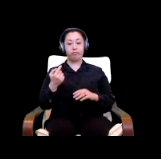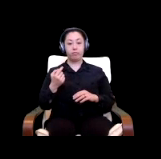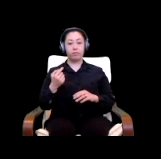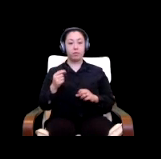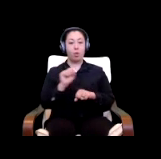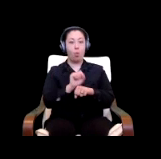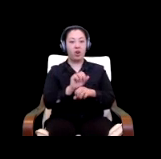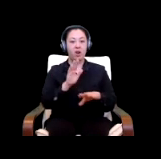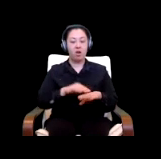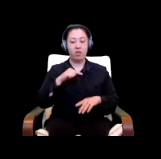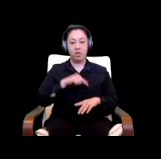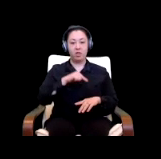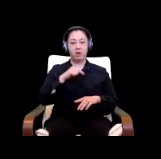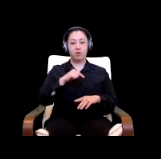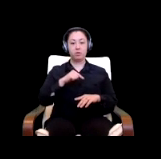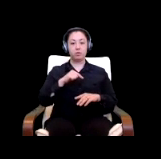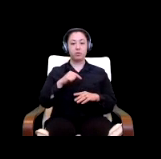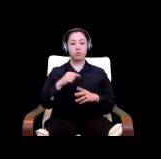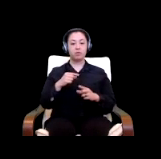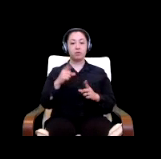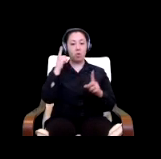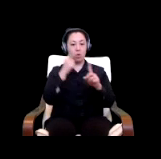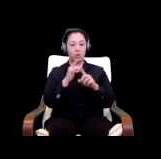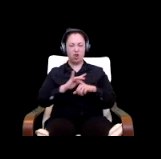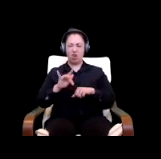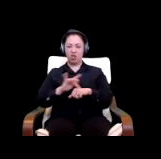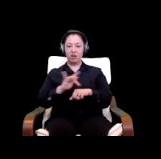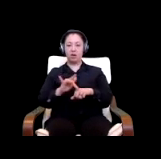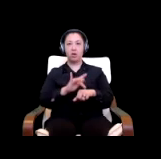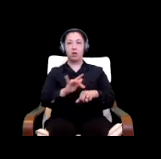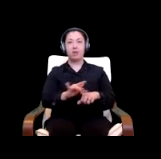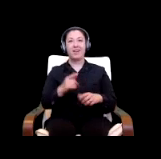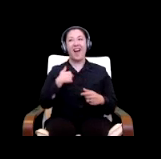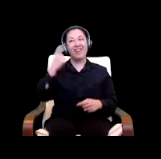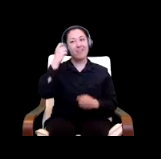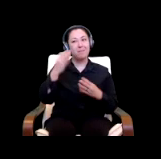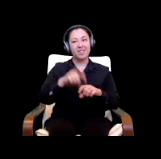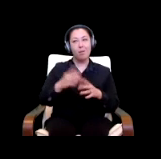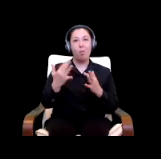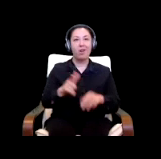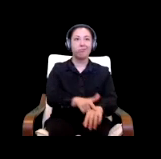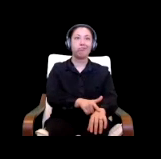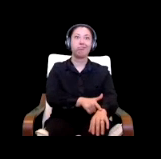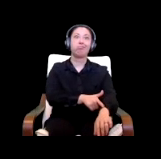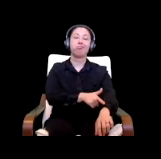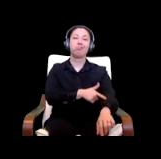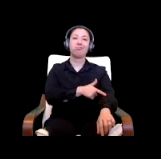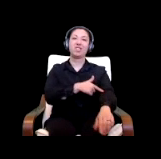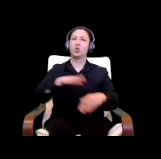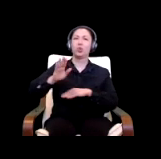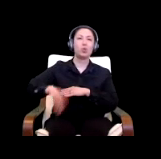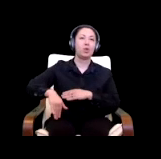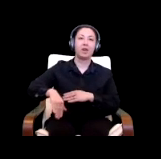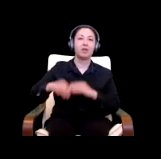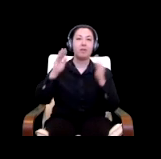sometimes we wait until the transition age to focus on those functional skills are skills